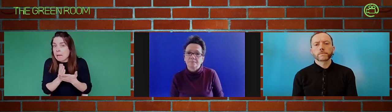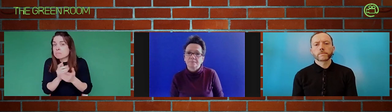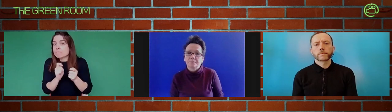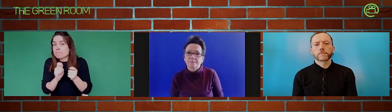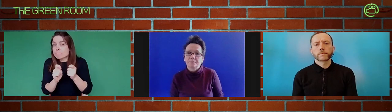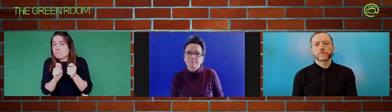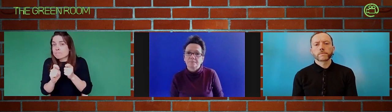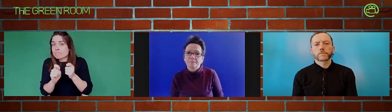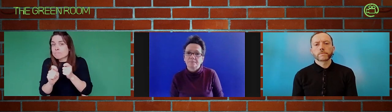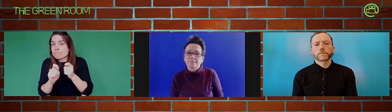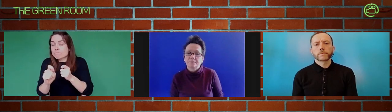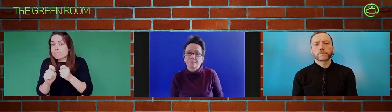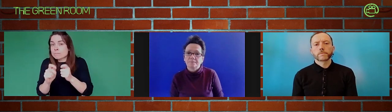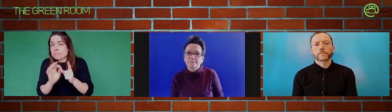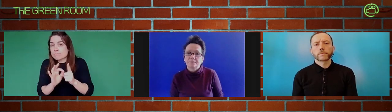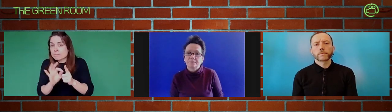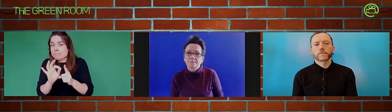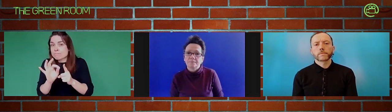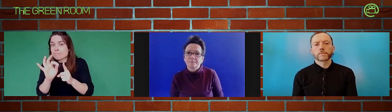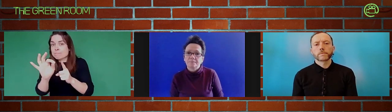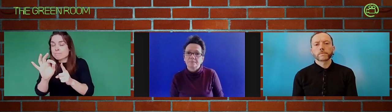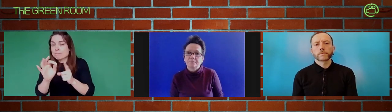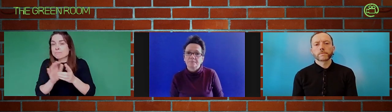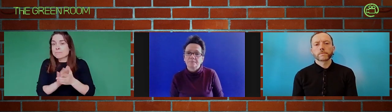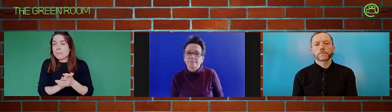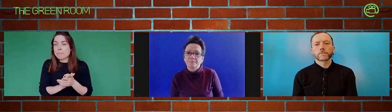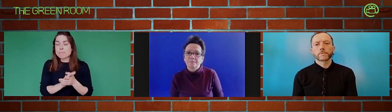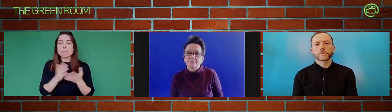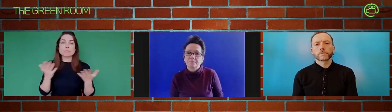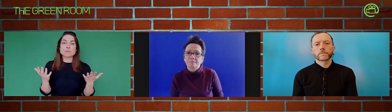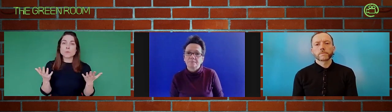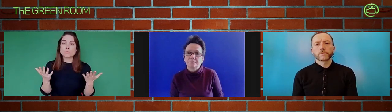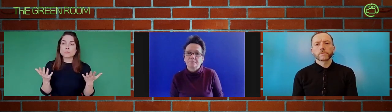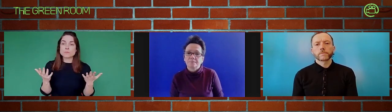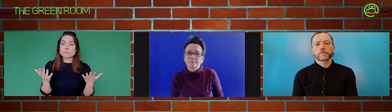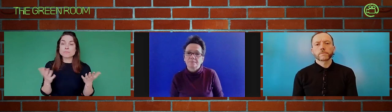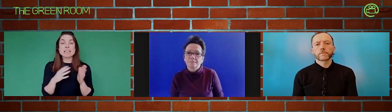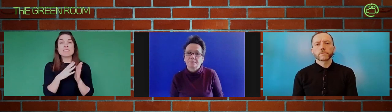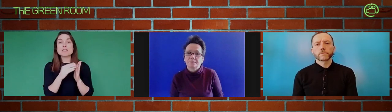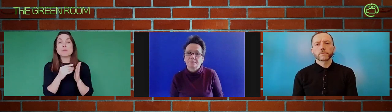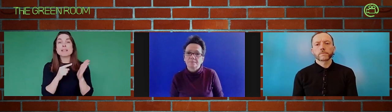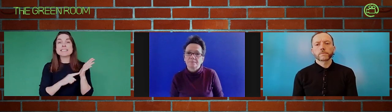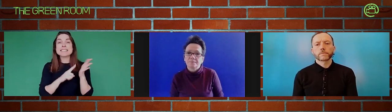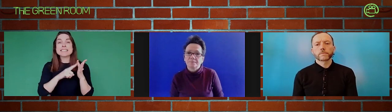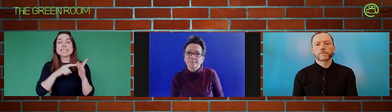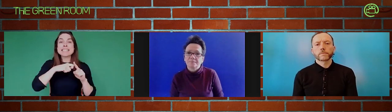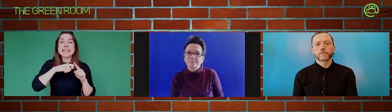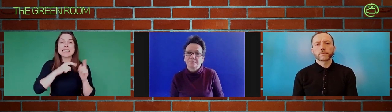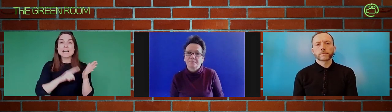silly thing, it's a great thing, but for example Tik Tok, and I know it's not a theatre or